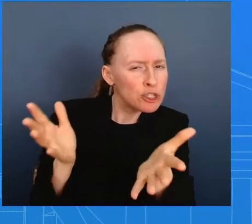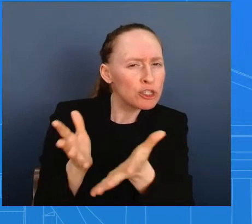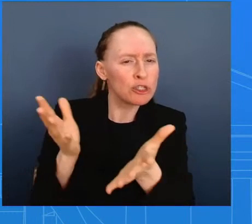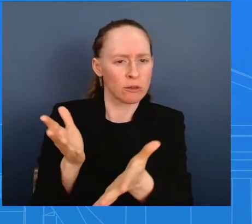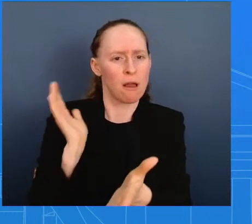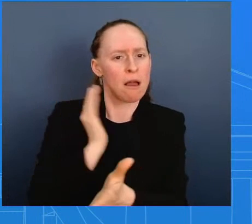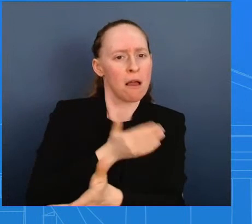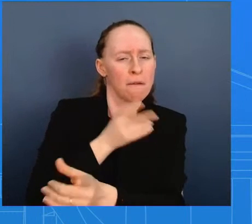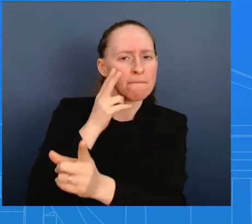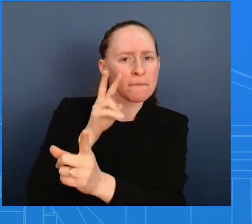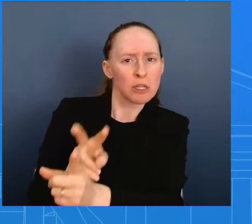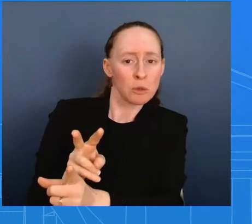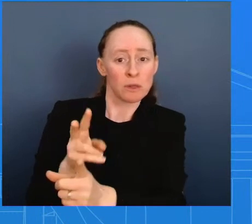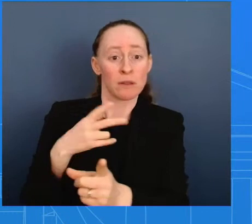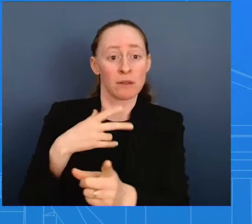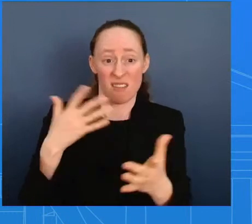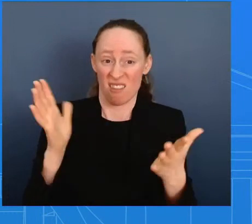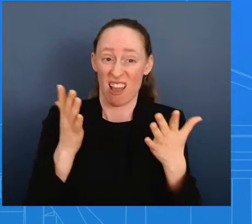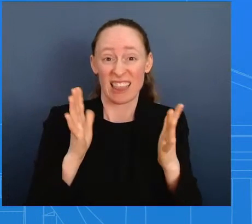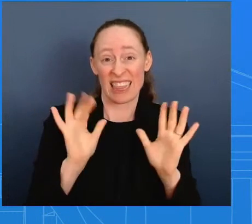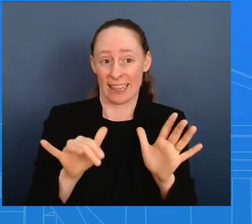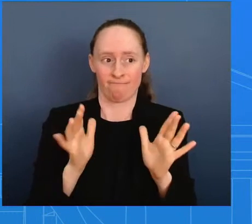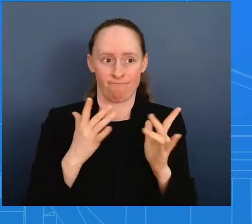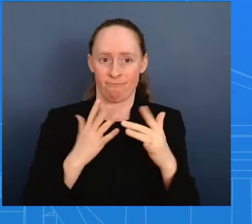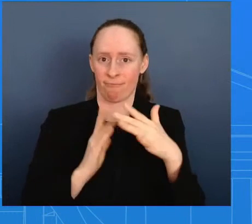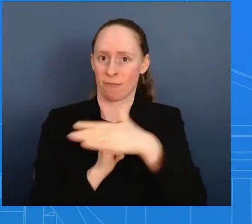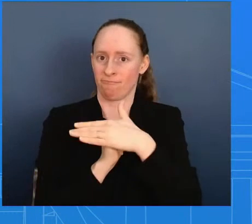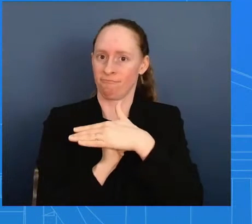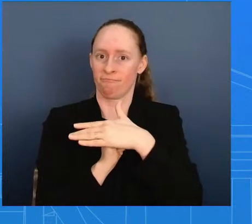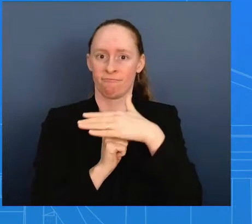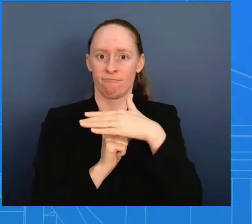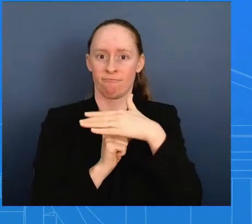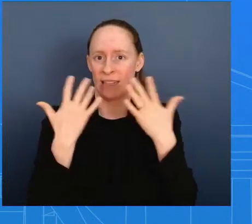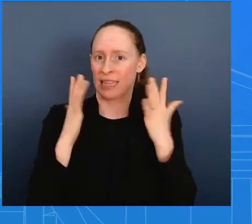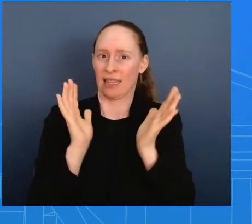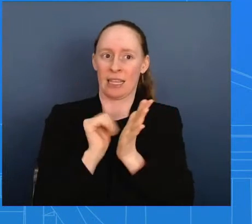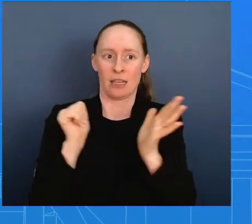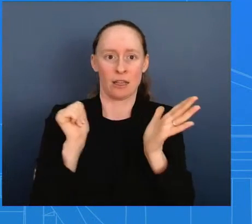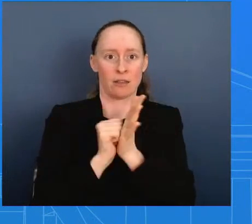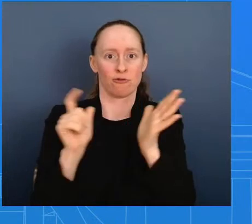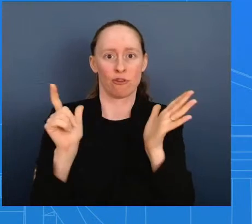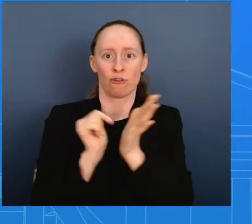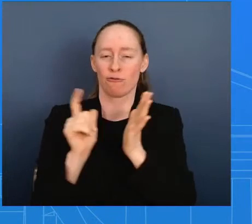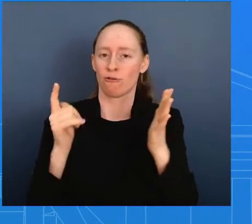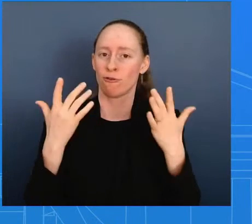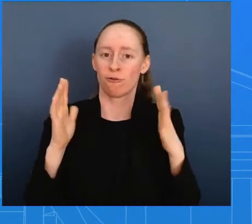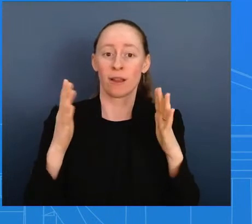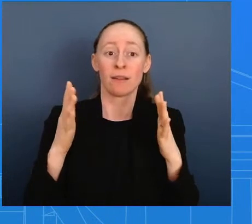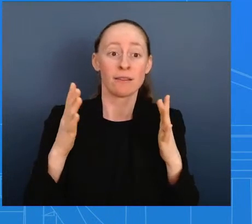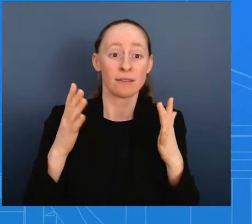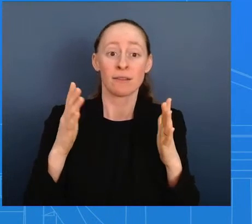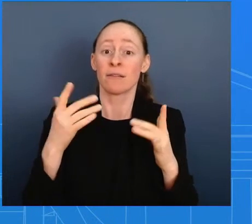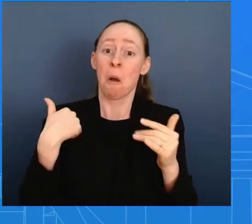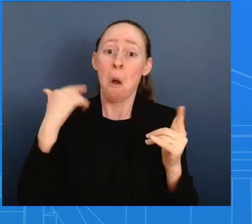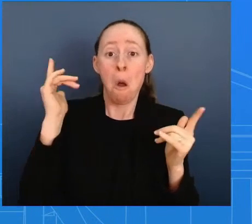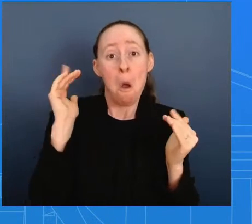That's the most you could ask of anyone. That's what we will do every day. We do believe it has borne results. We hope it will bear more results in the period ahead. Yeah. The Press: Thanks, Jake.